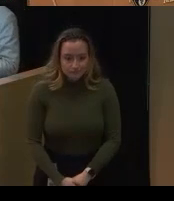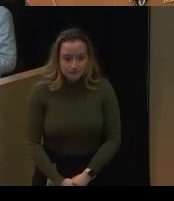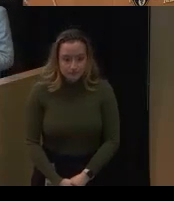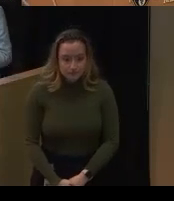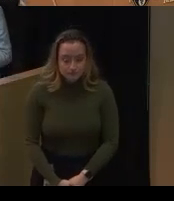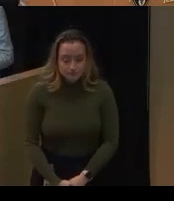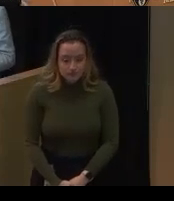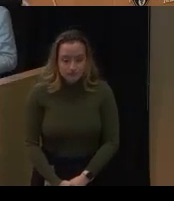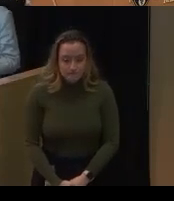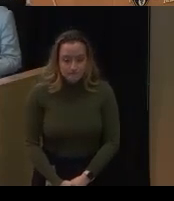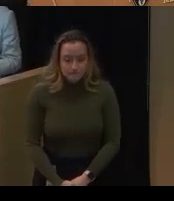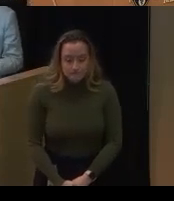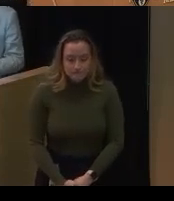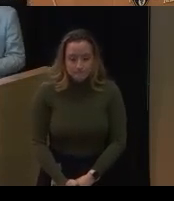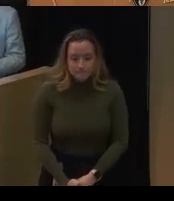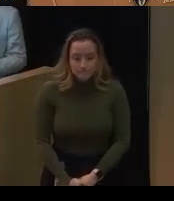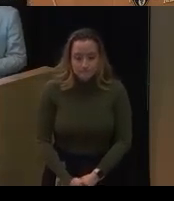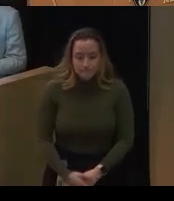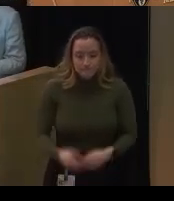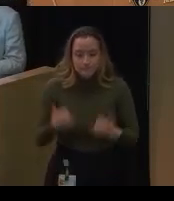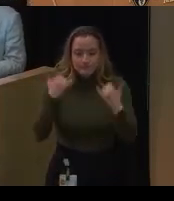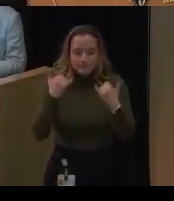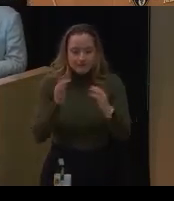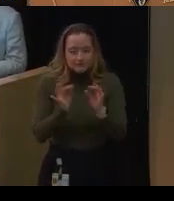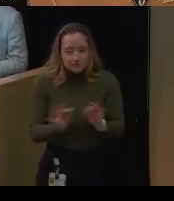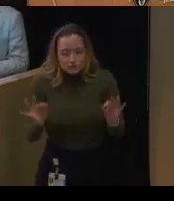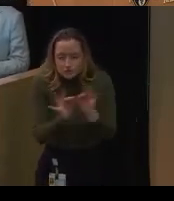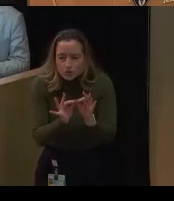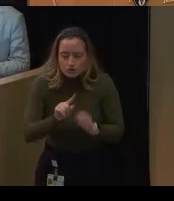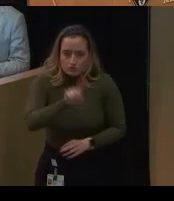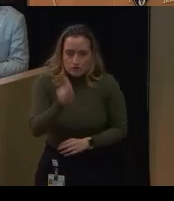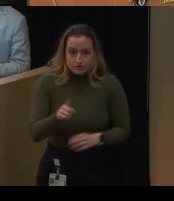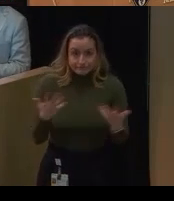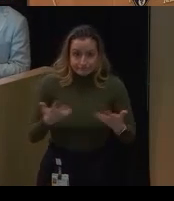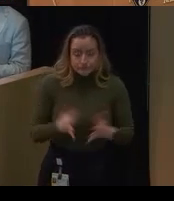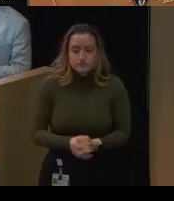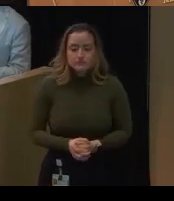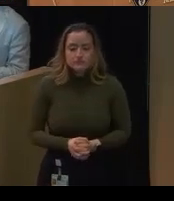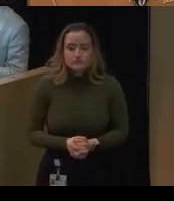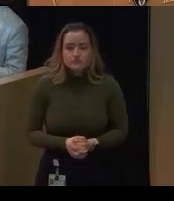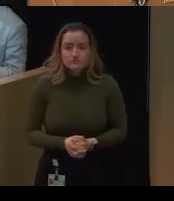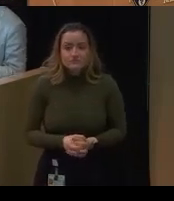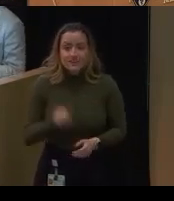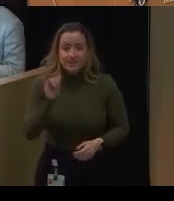now a critical question related to to this work is to what extent do these deficits reflect